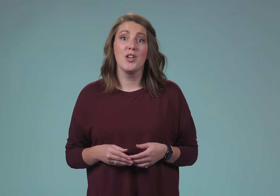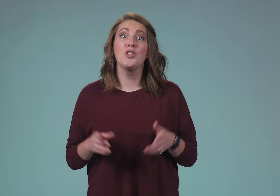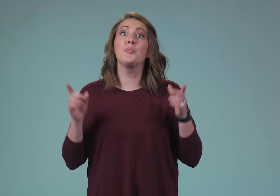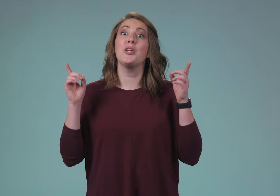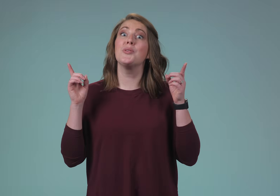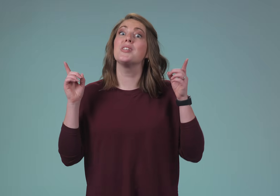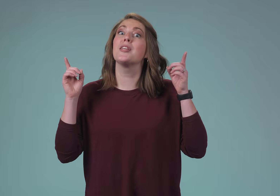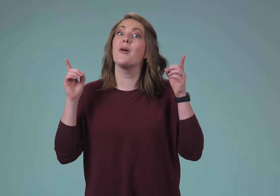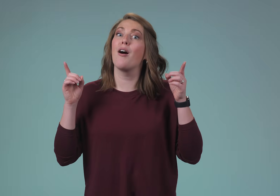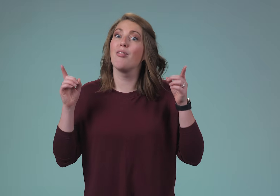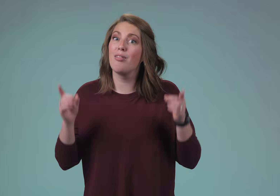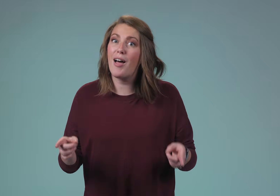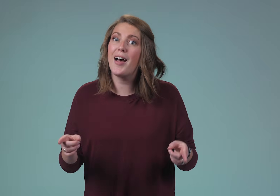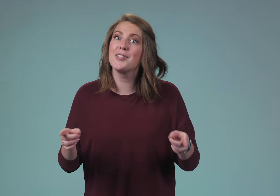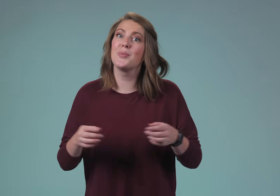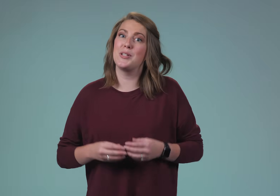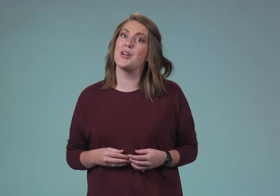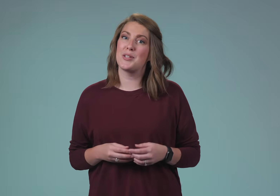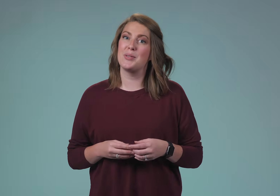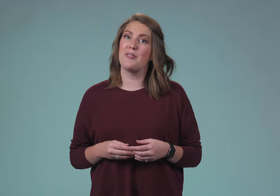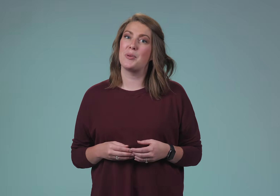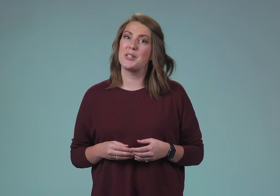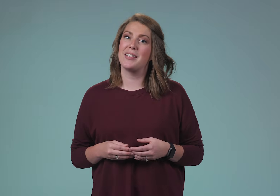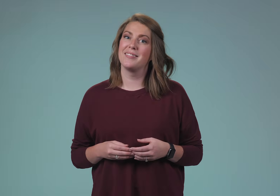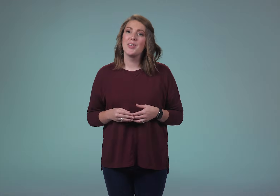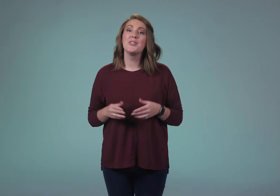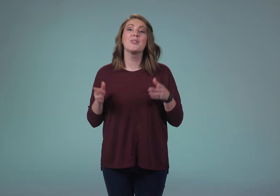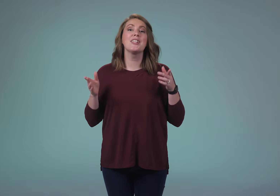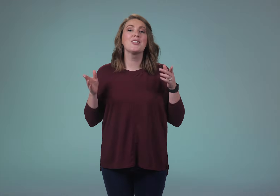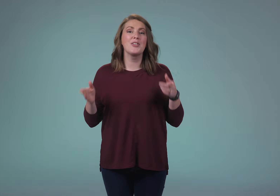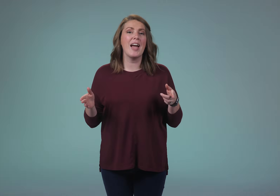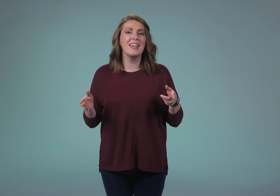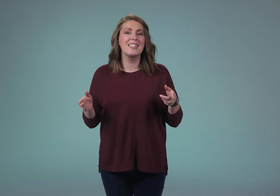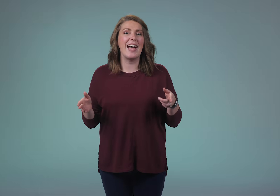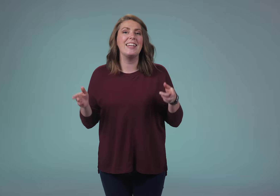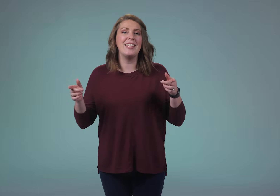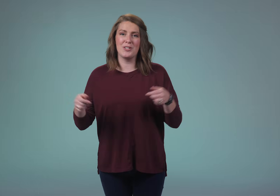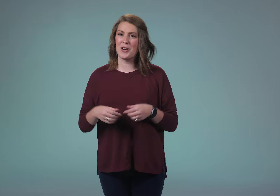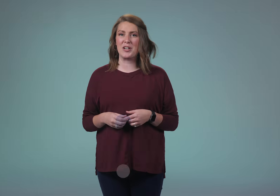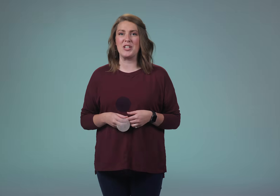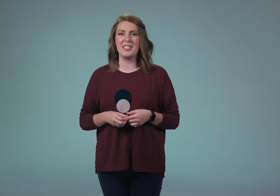You'll be using them a lot when you talk to a deaf person. So let's learn how to sign introductions.